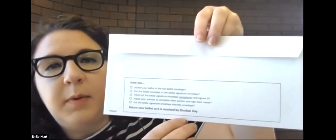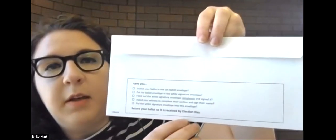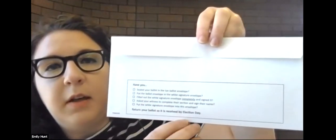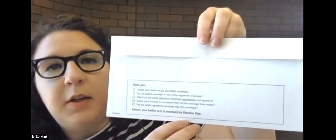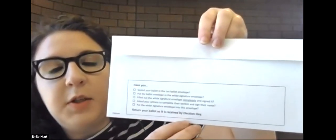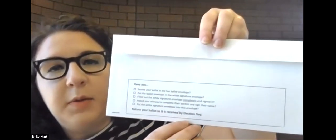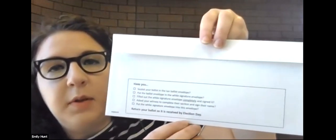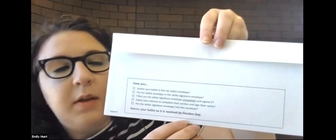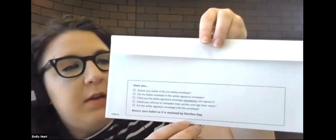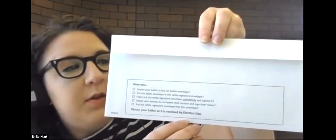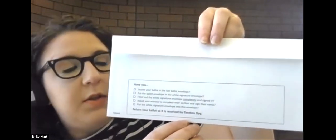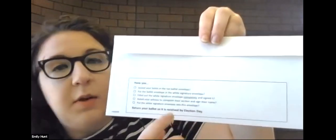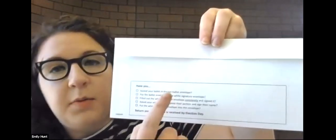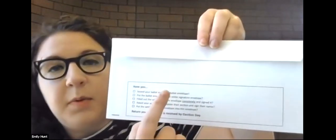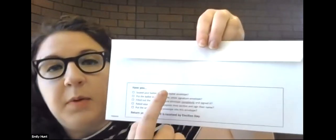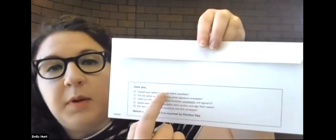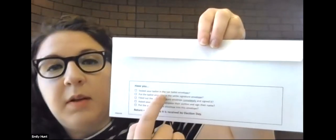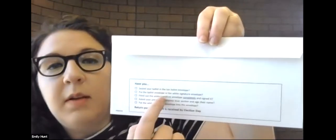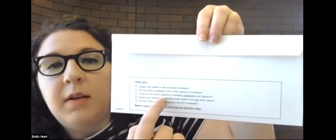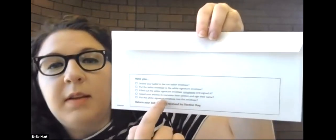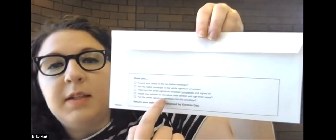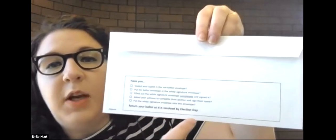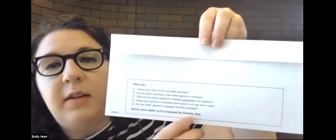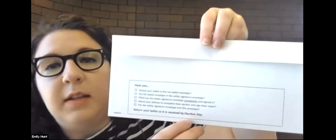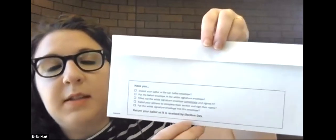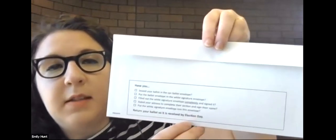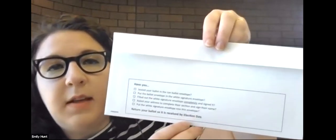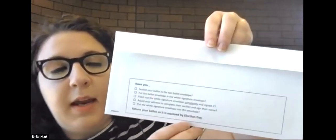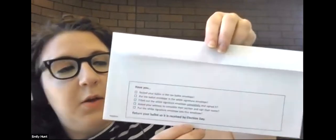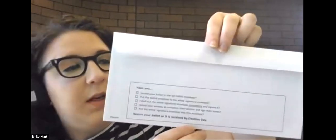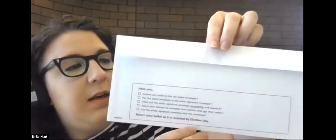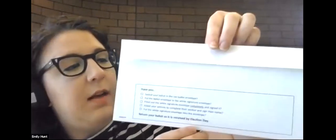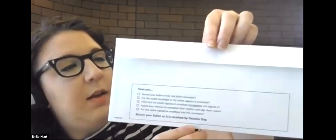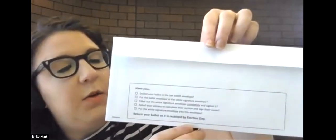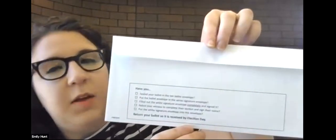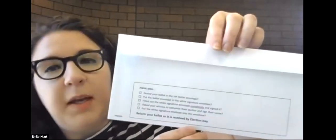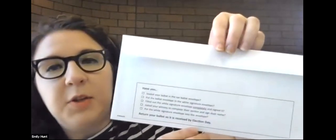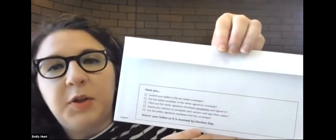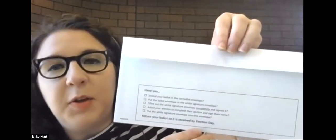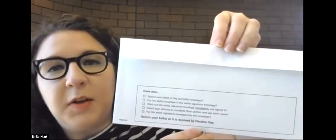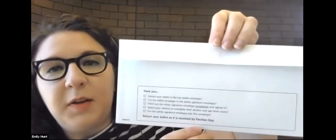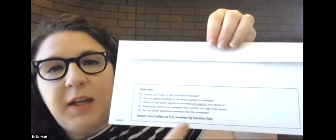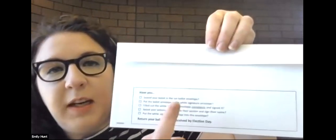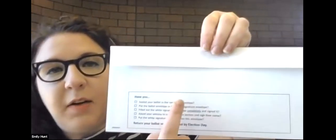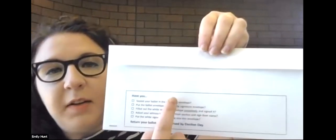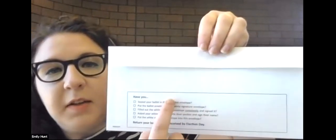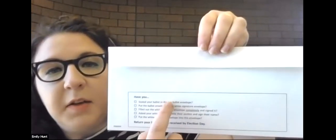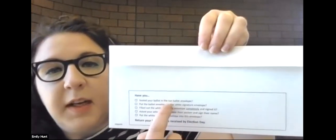So we encourage you to go through this check list, and you can make sure you're hitting all of -- you're